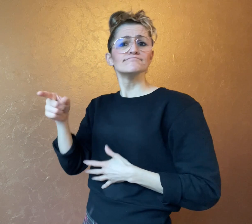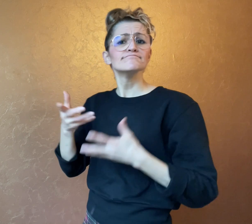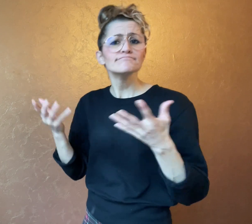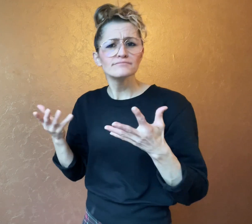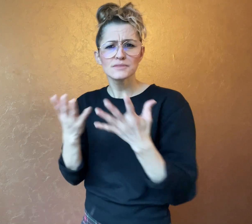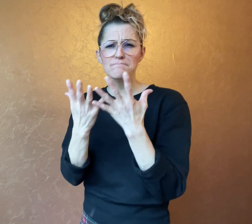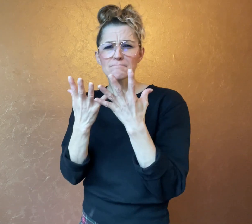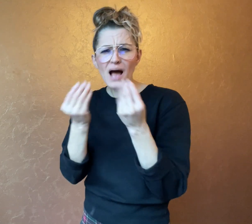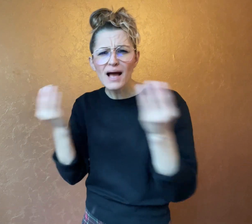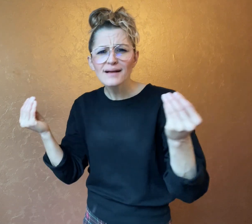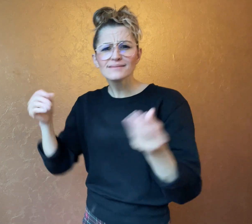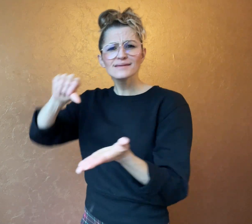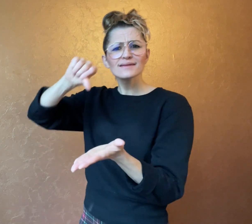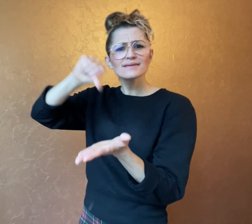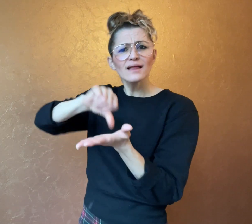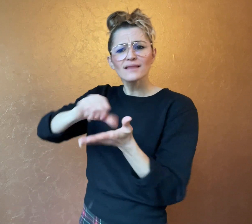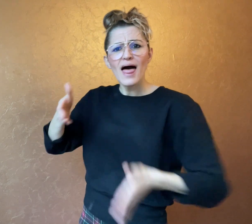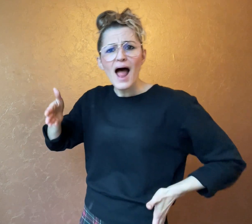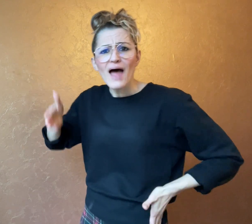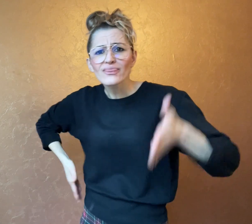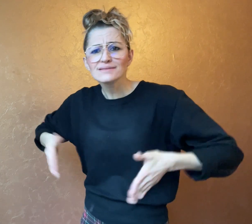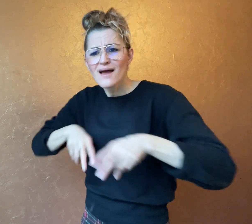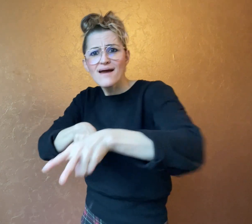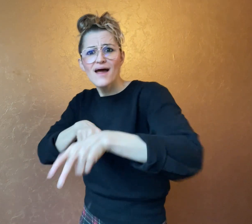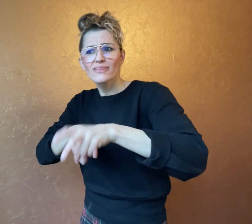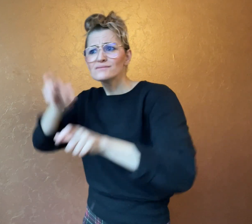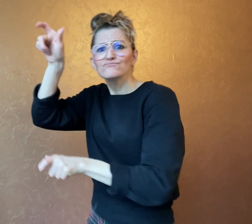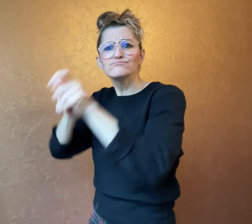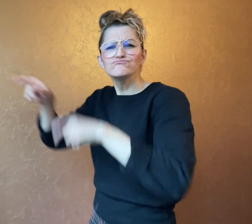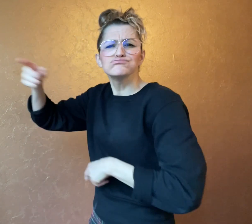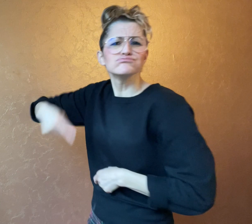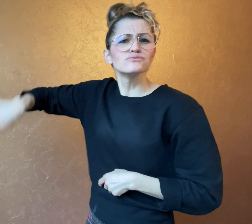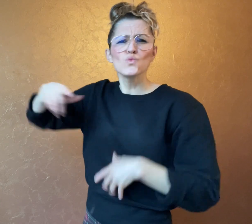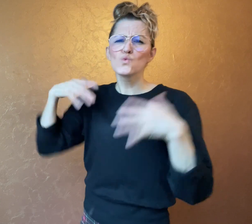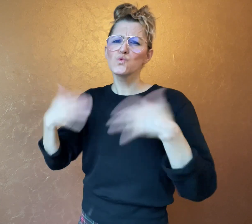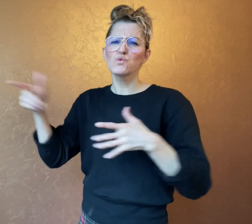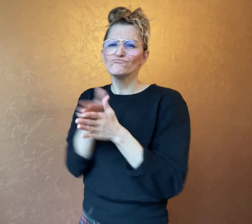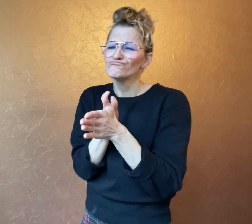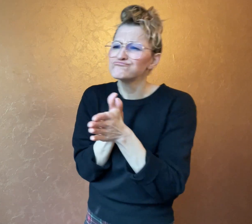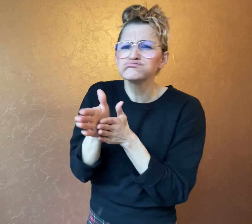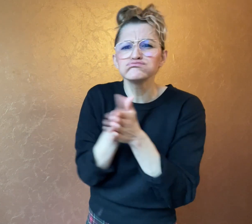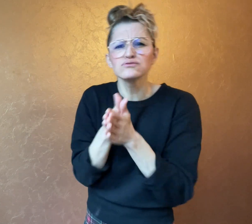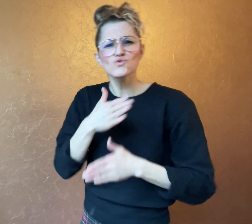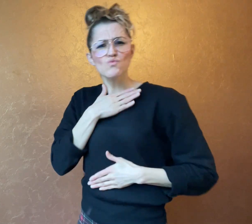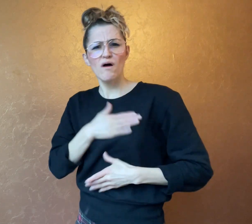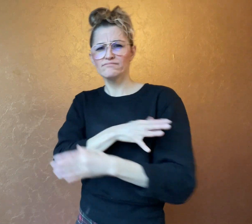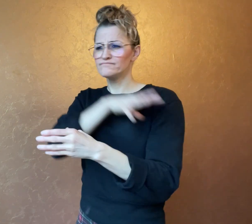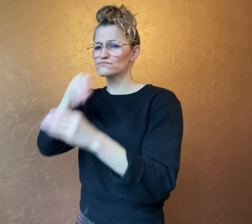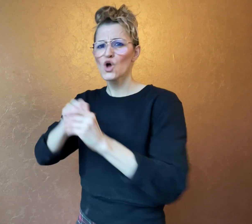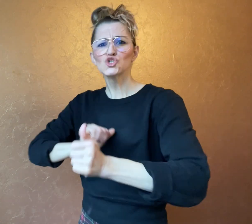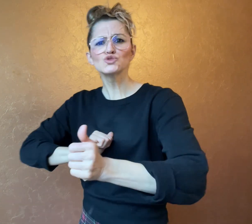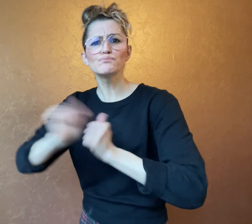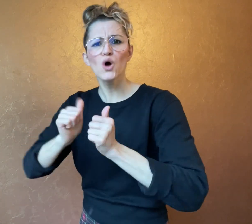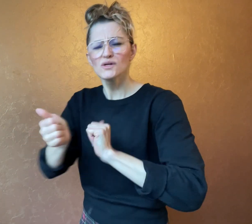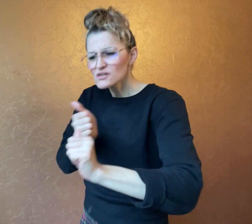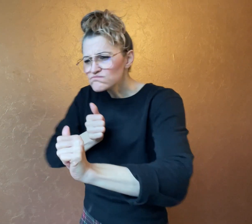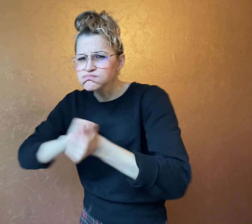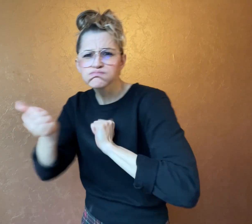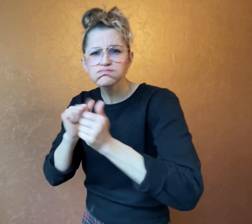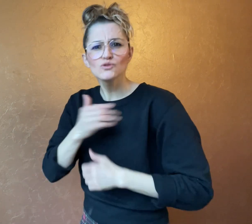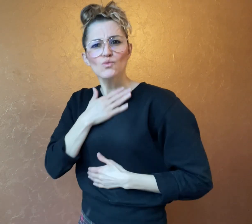Many Iranian athletes are motivated to compete in the name